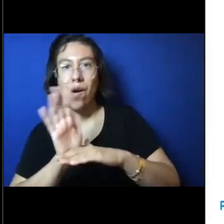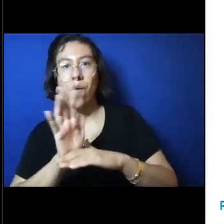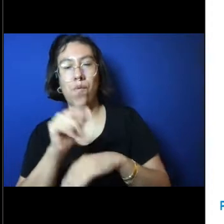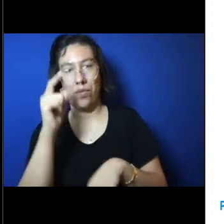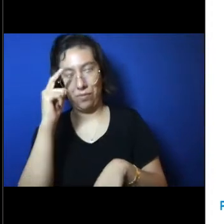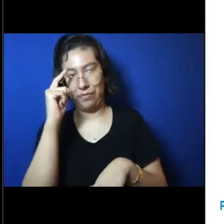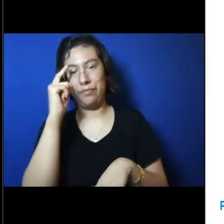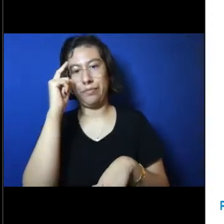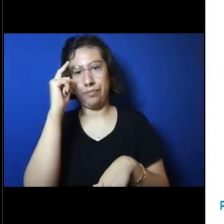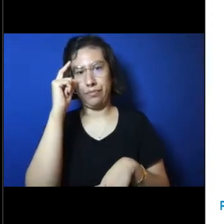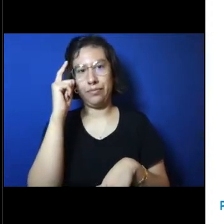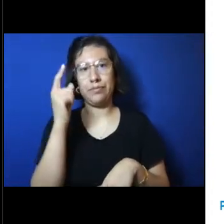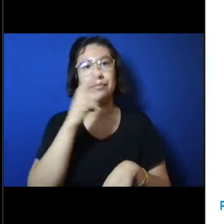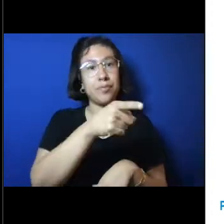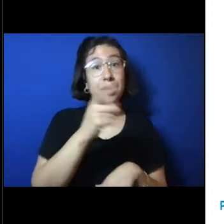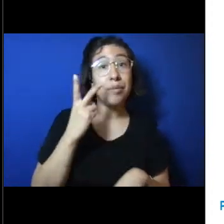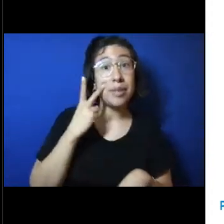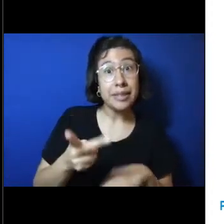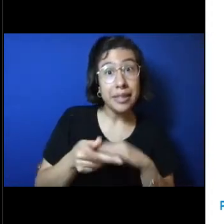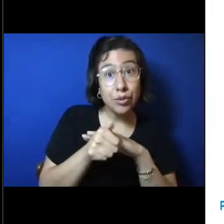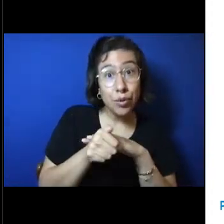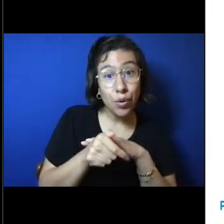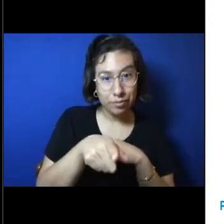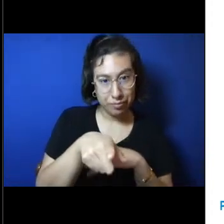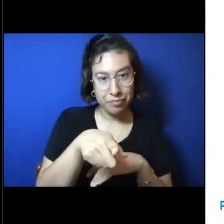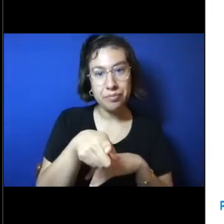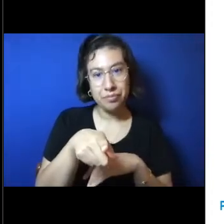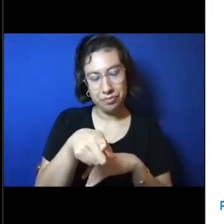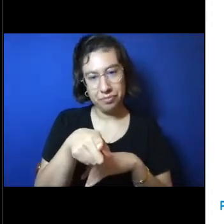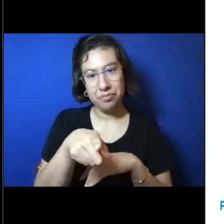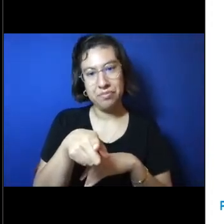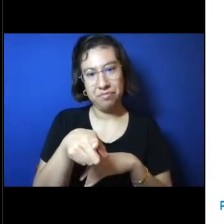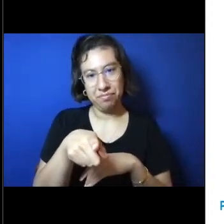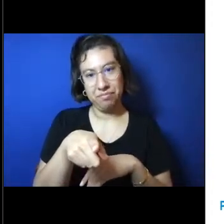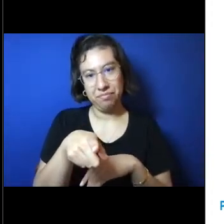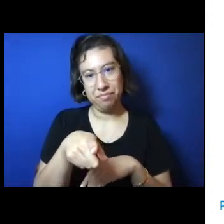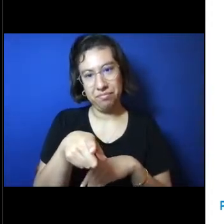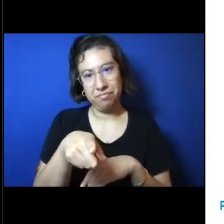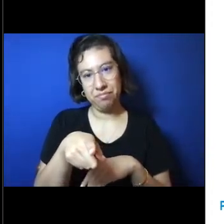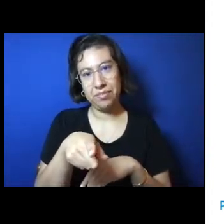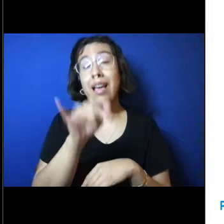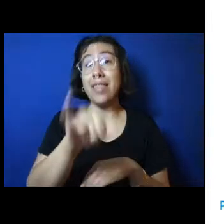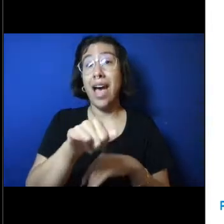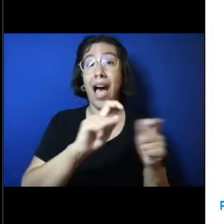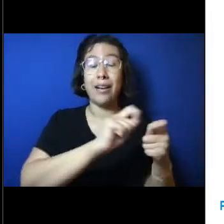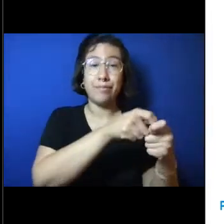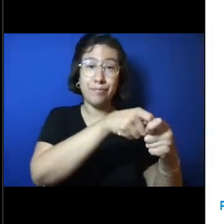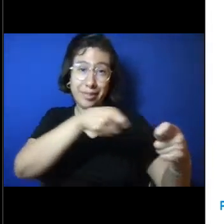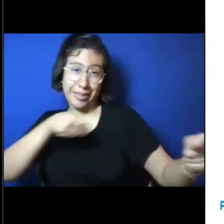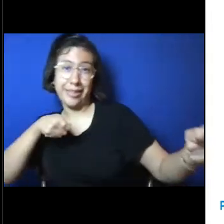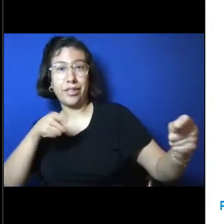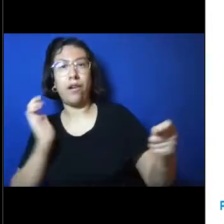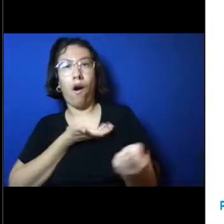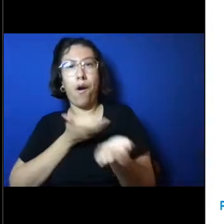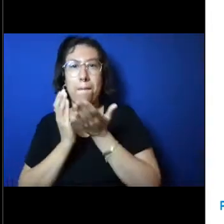And when we see the turtle, the ROV goes out. And it's tethered to the boat, so it can only go as far away as that tether.